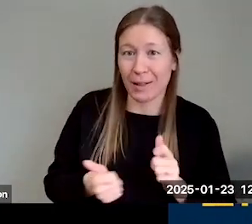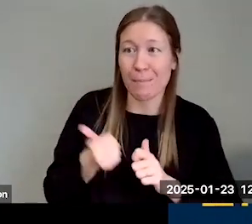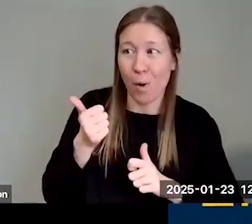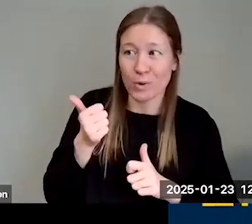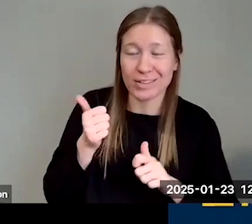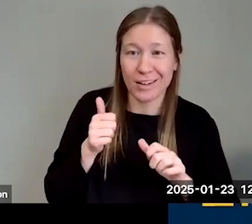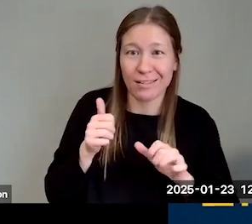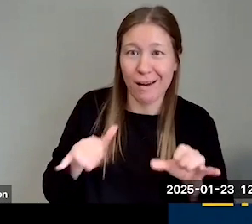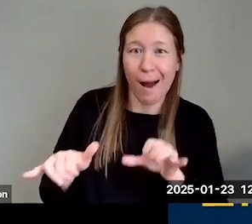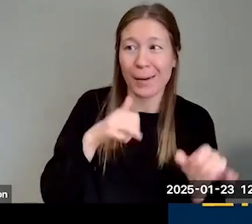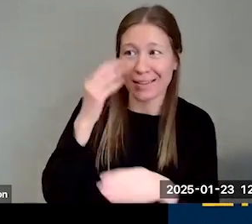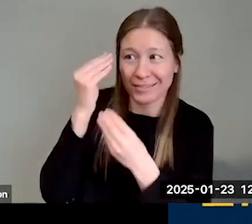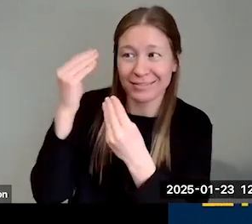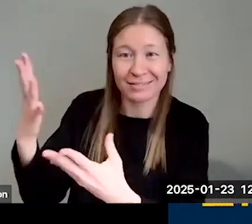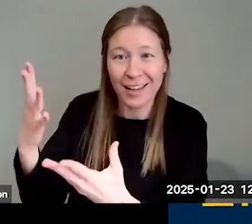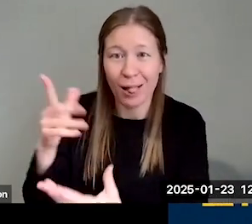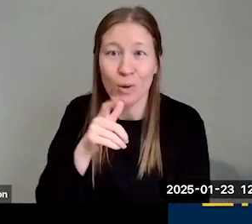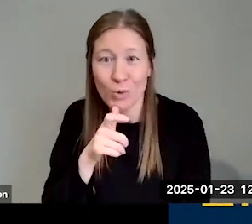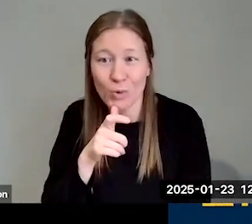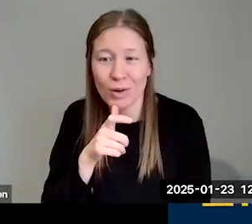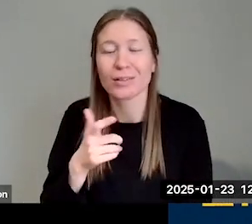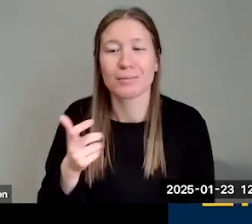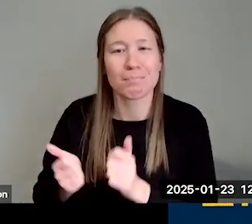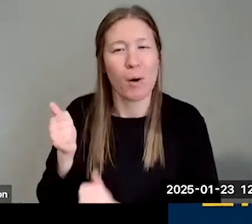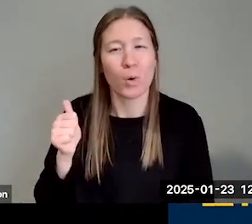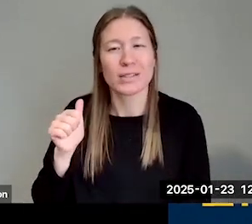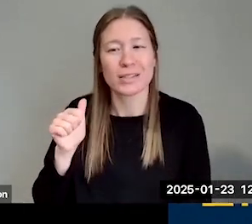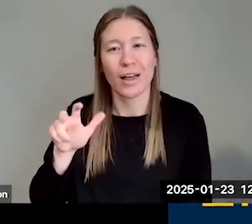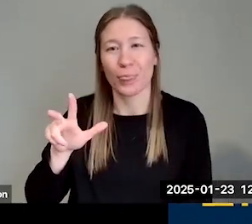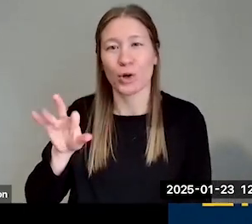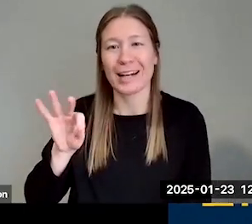many, so 39% do disclose to managers,